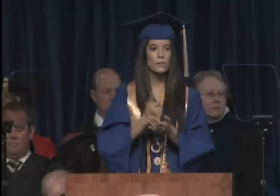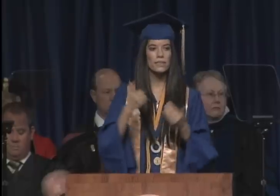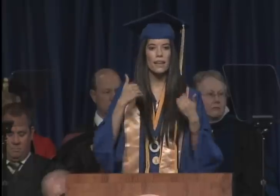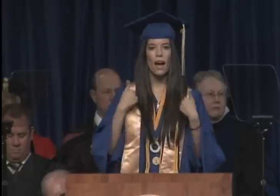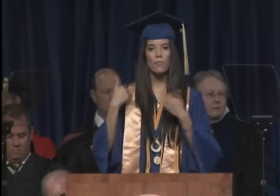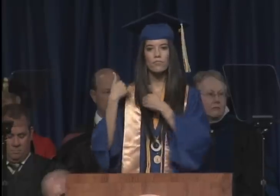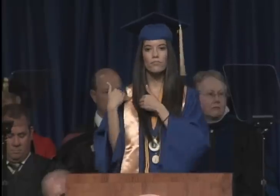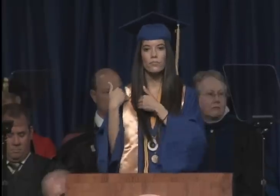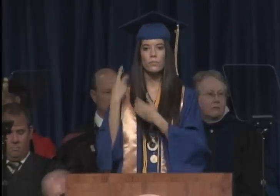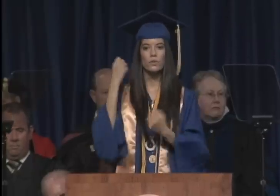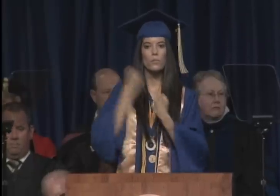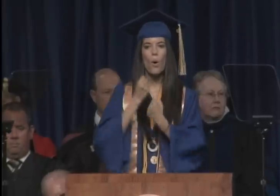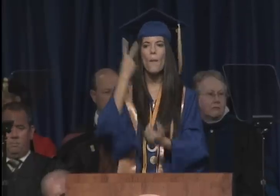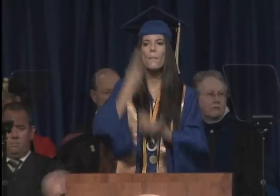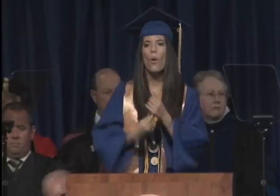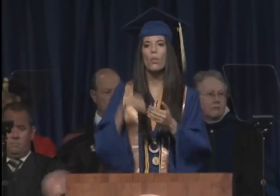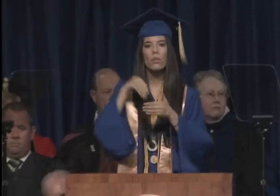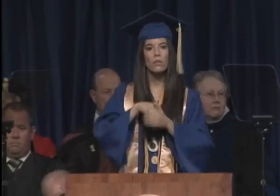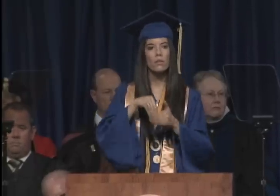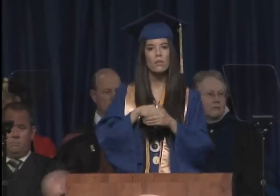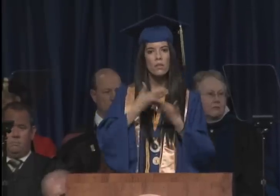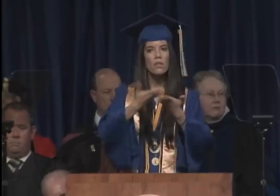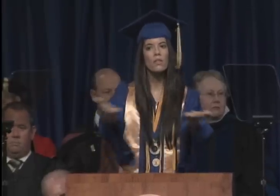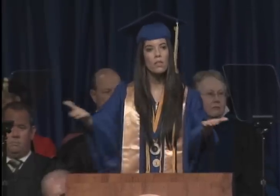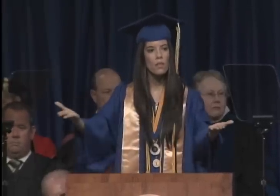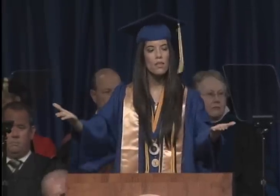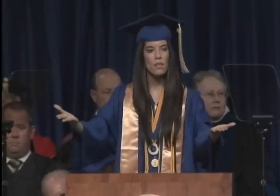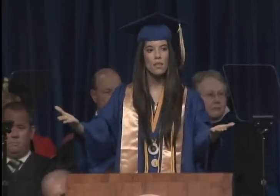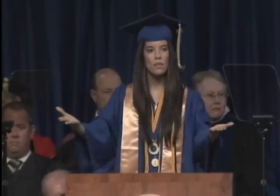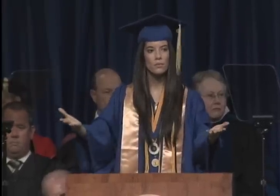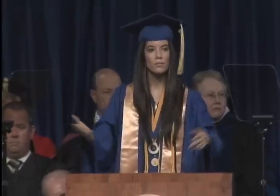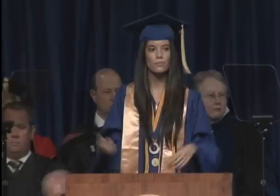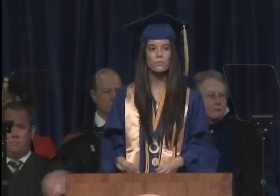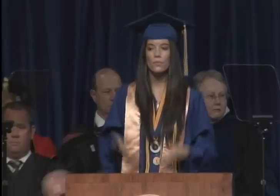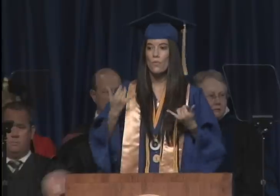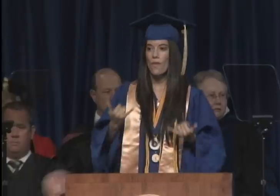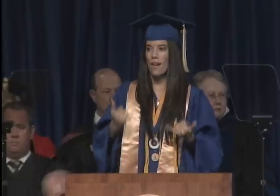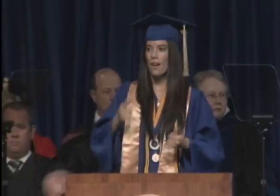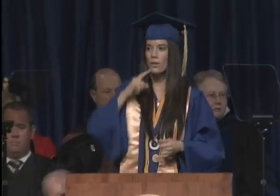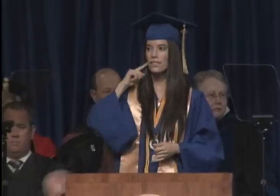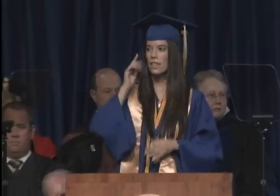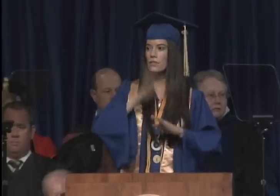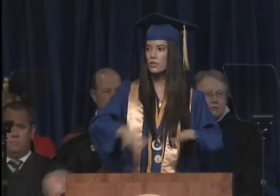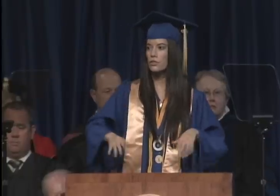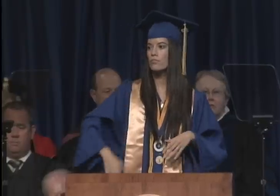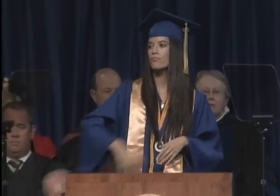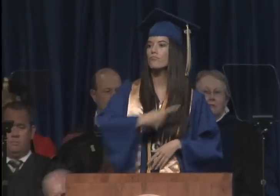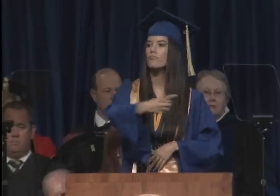As Gallaudet graduates, we have a moral and civic responsibility to advocate for the right